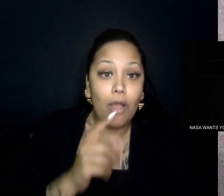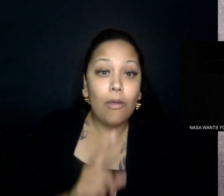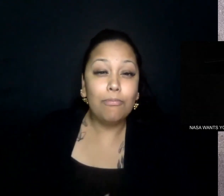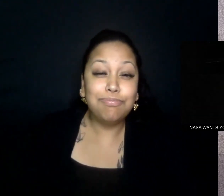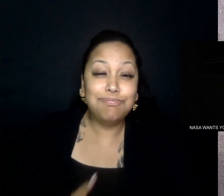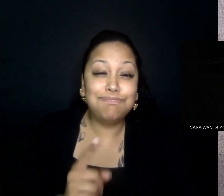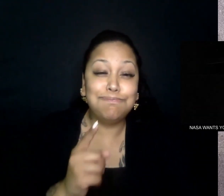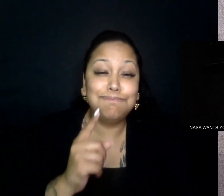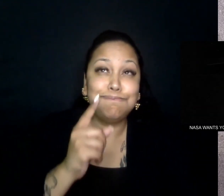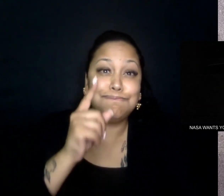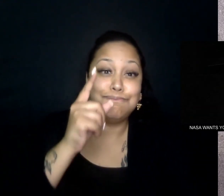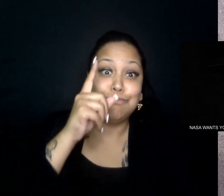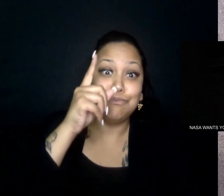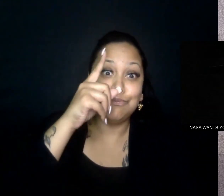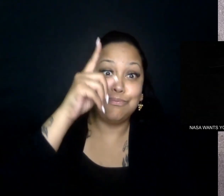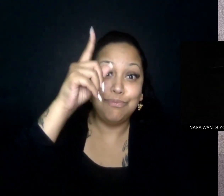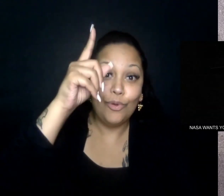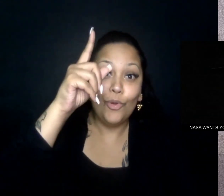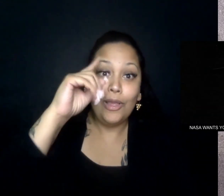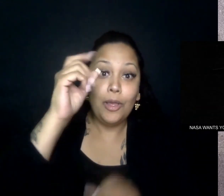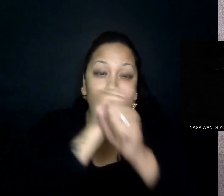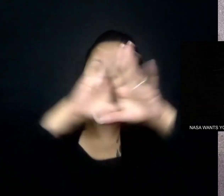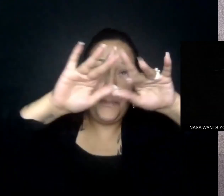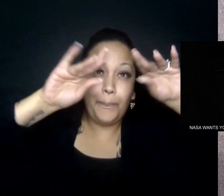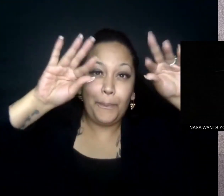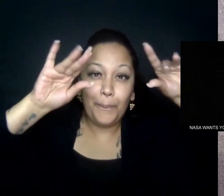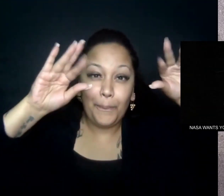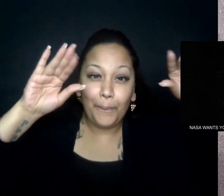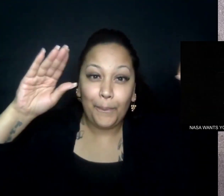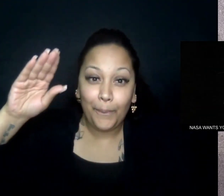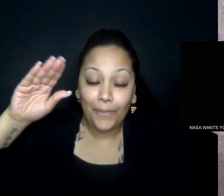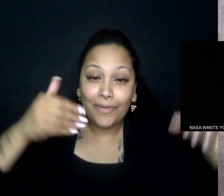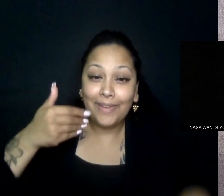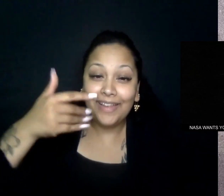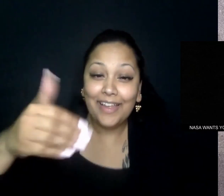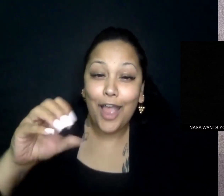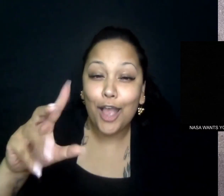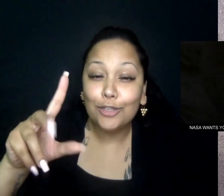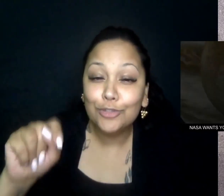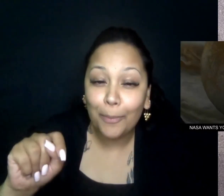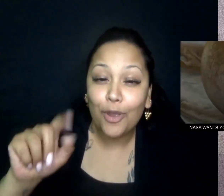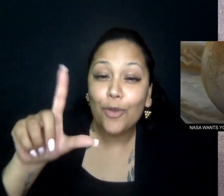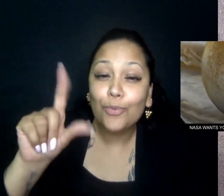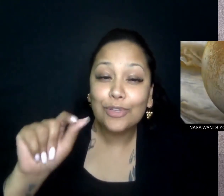The poem will be aboard the spacecraft when it blast off in October, 2024.